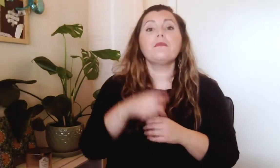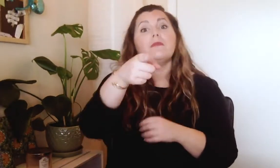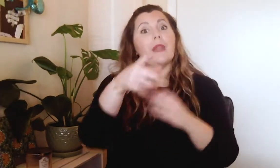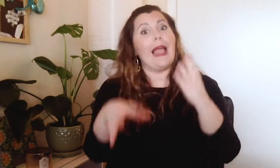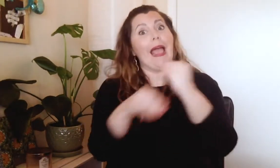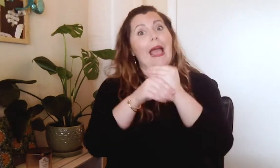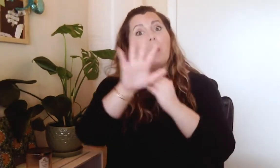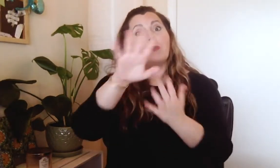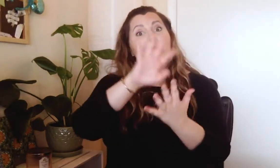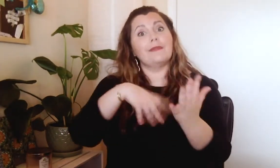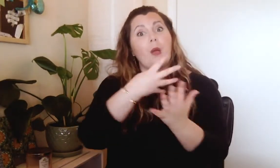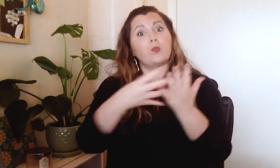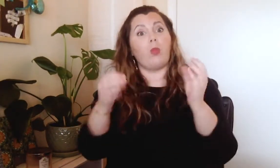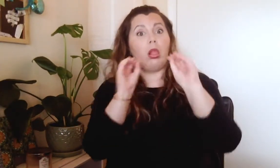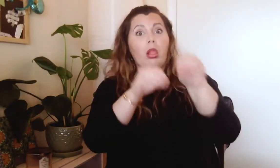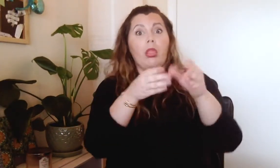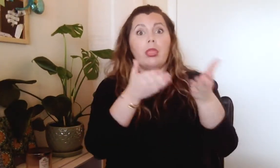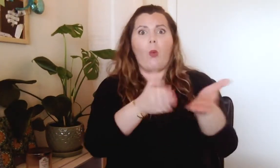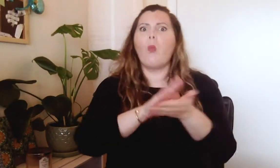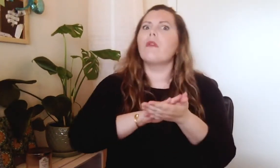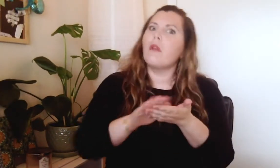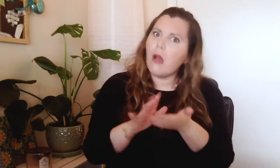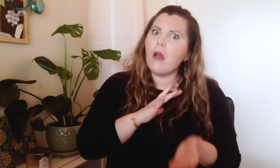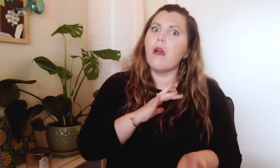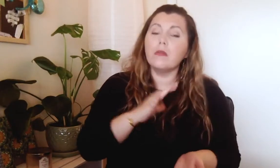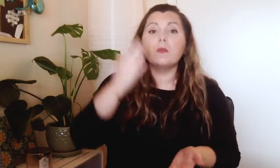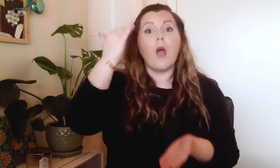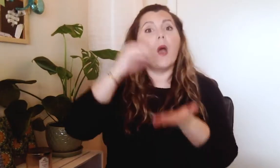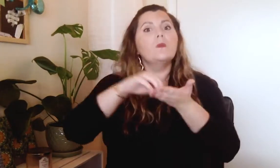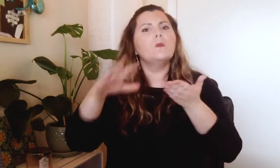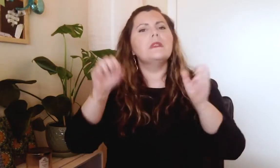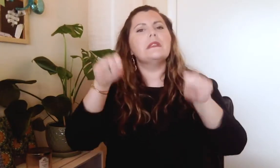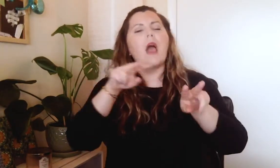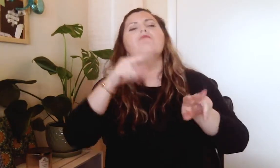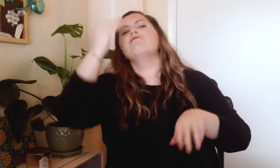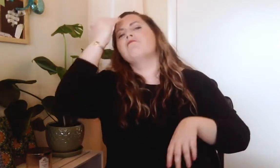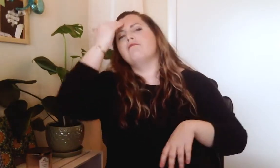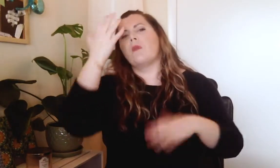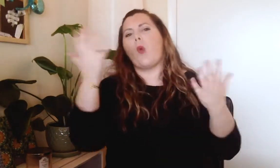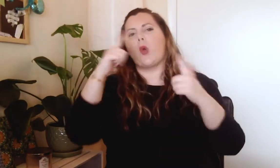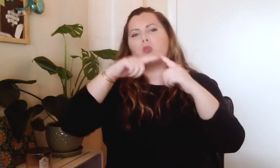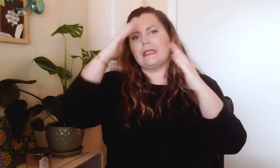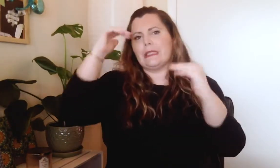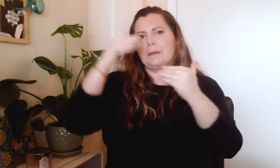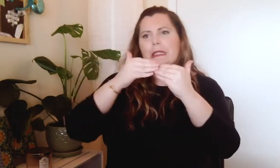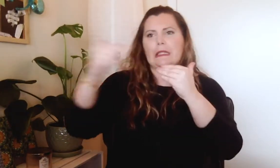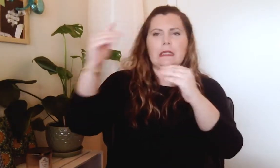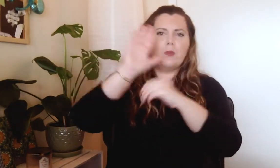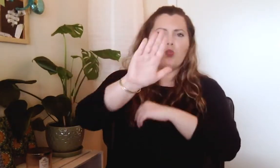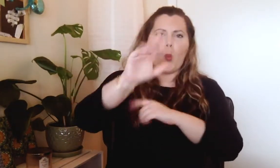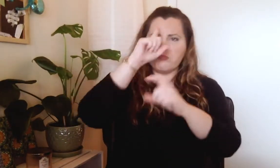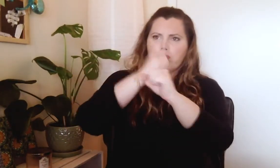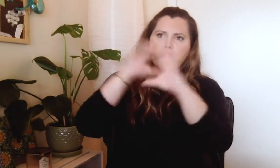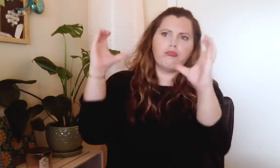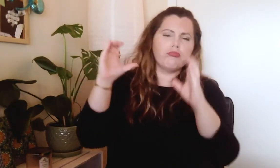It's very helpful when you have a course schedule available. This helps students know what is upcoming and expected.